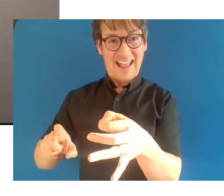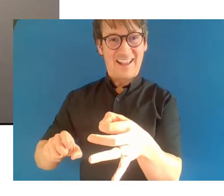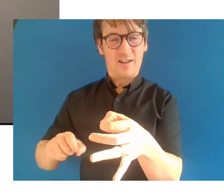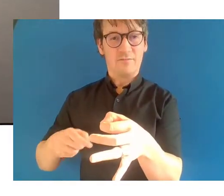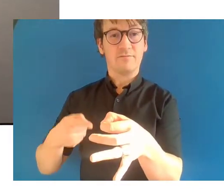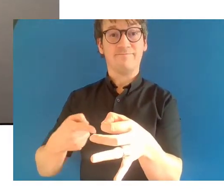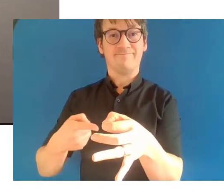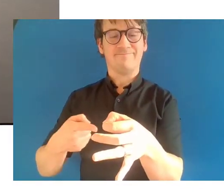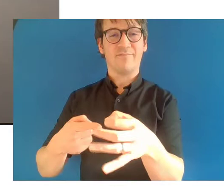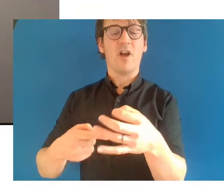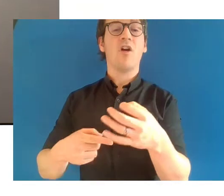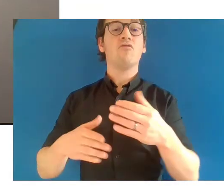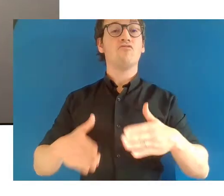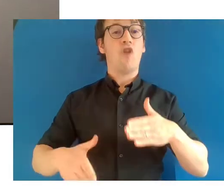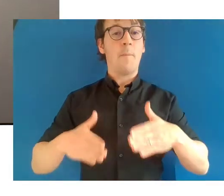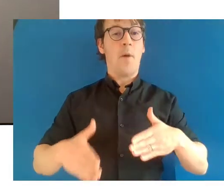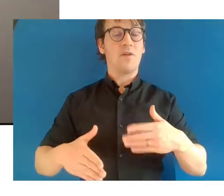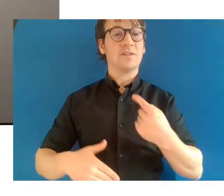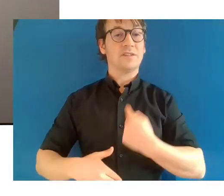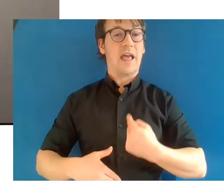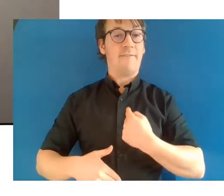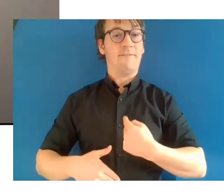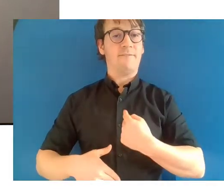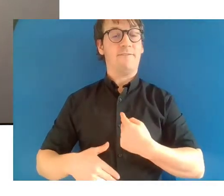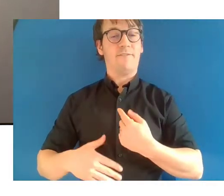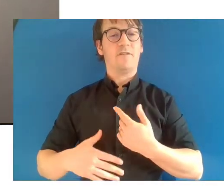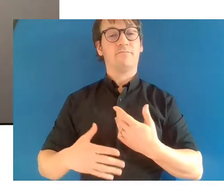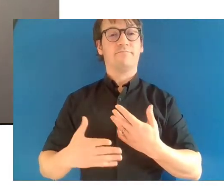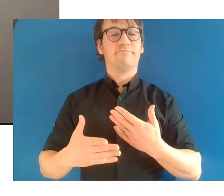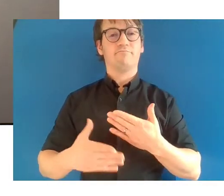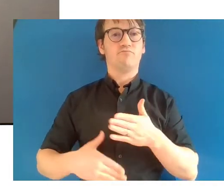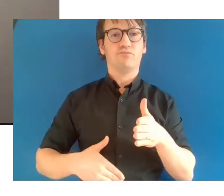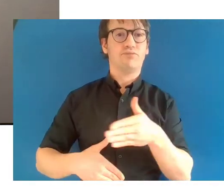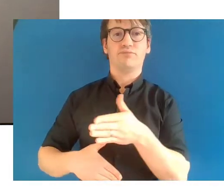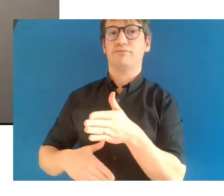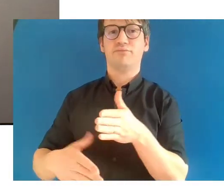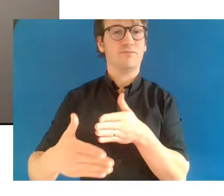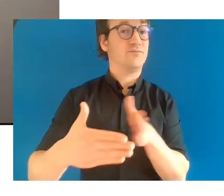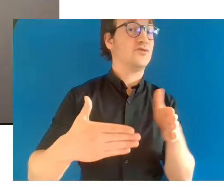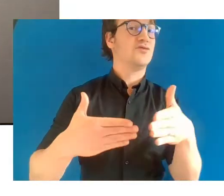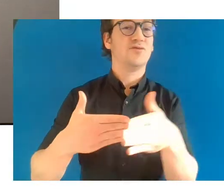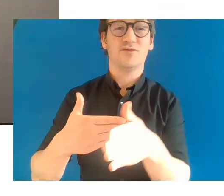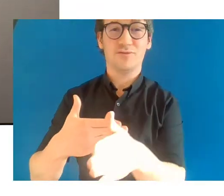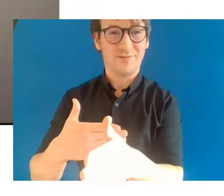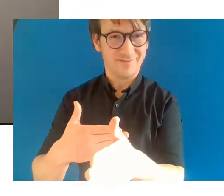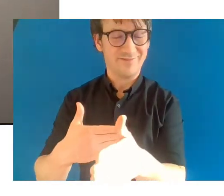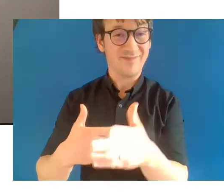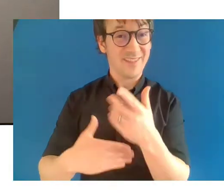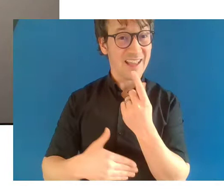Then this telepresence robot finds its way through the door without bumping into anything.